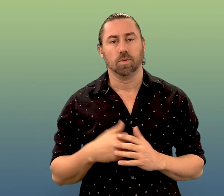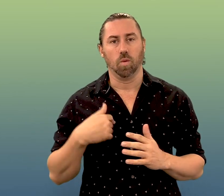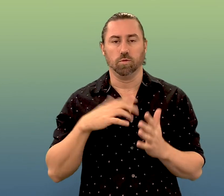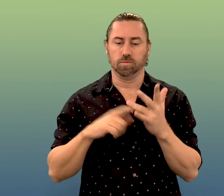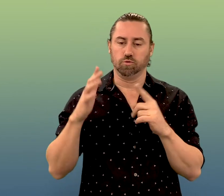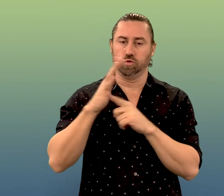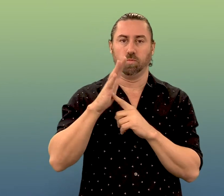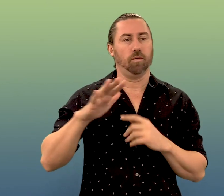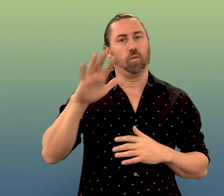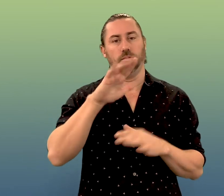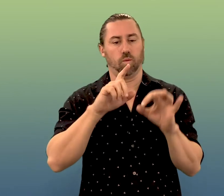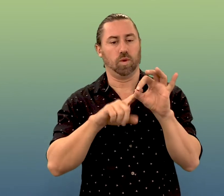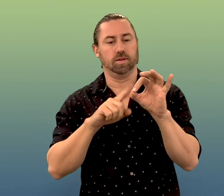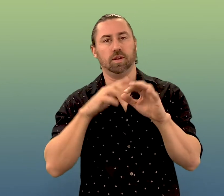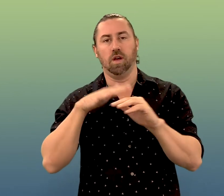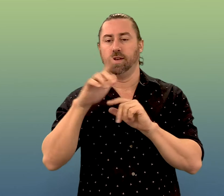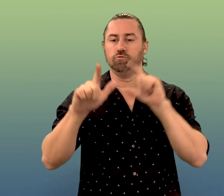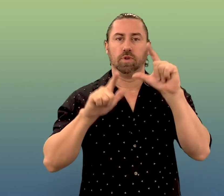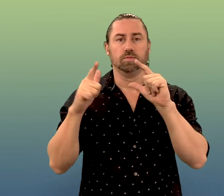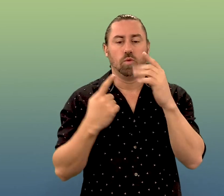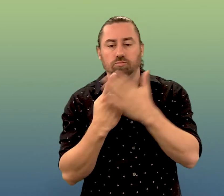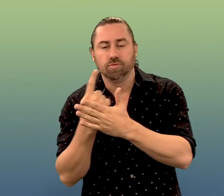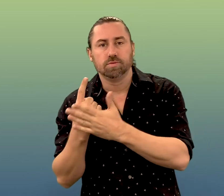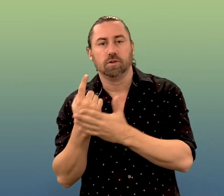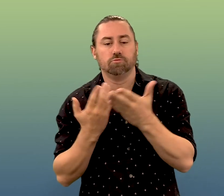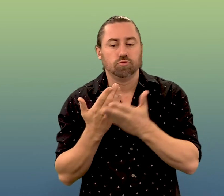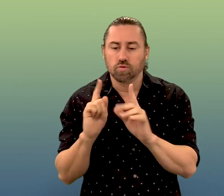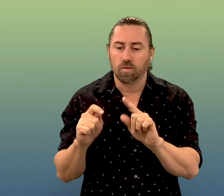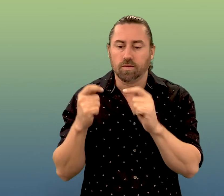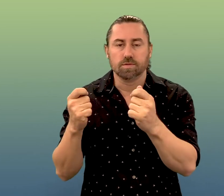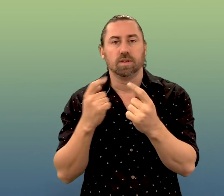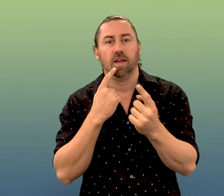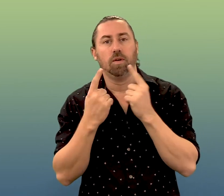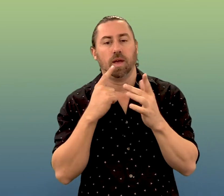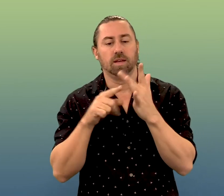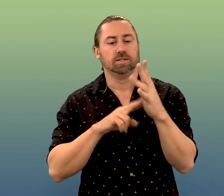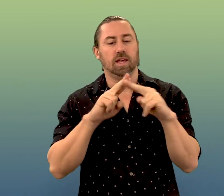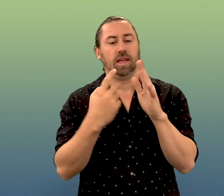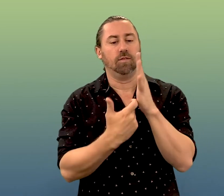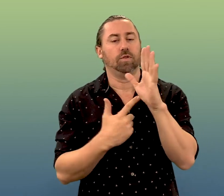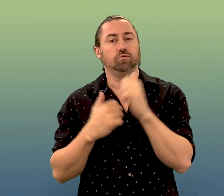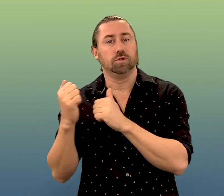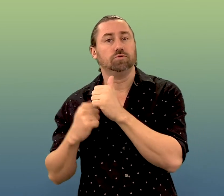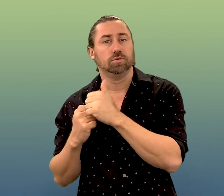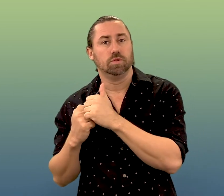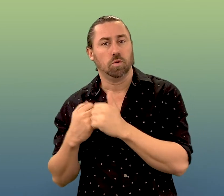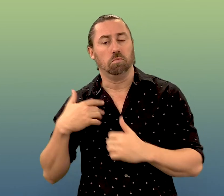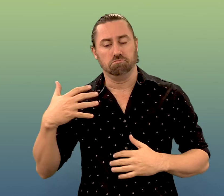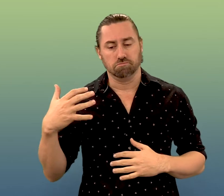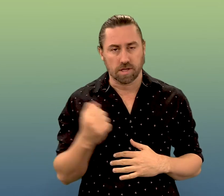Leading Queensland in the provision of accessible and inclusive transport products, services information and infrastructure